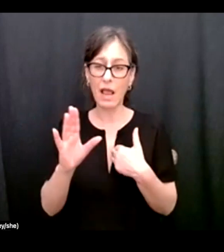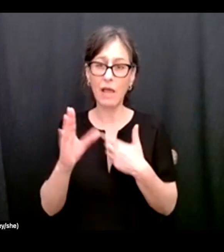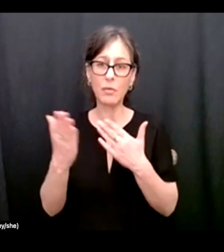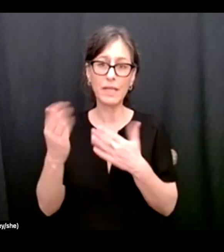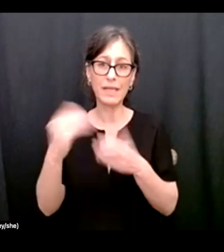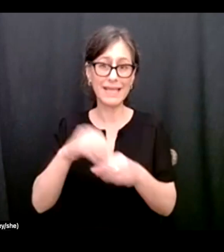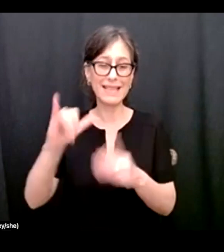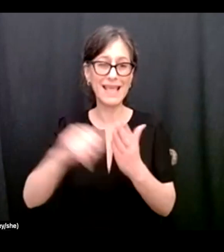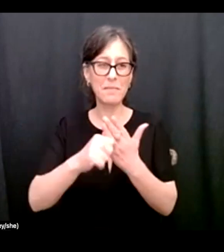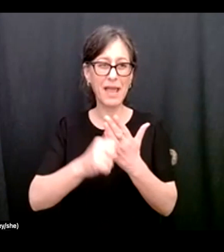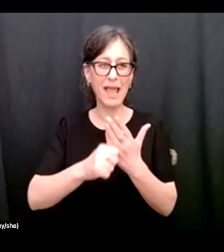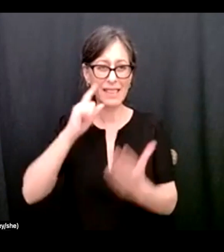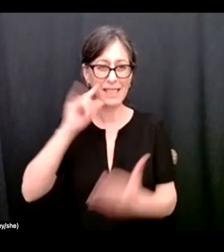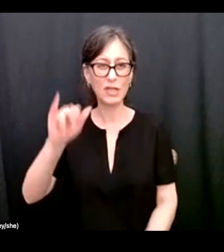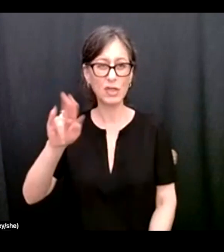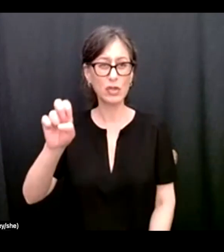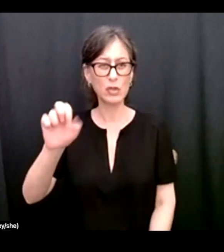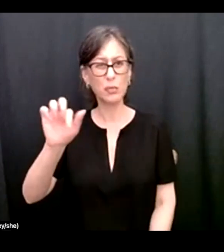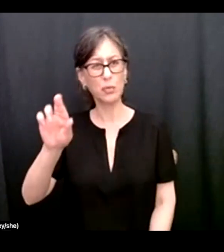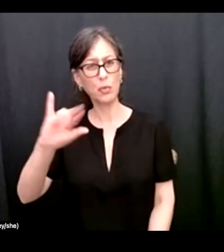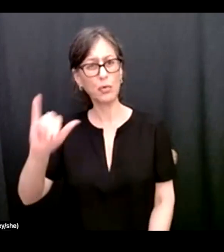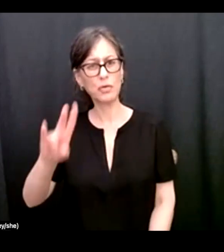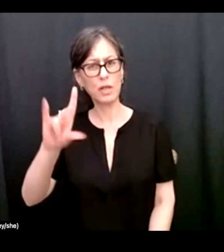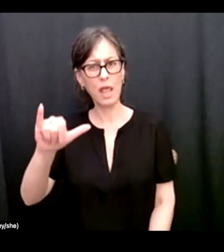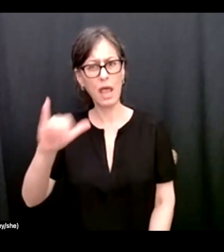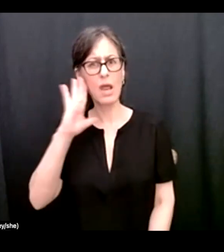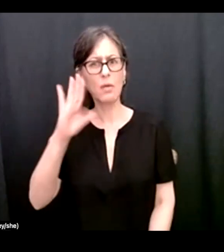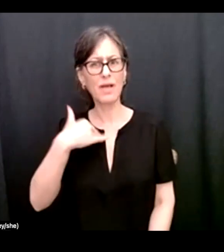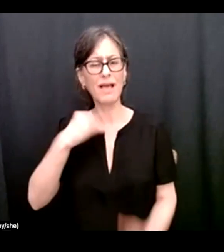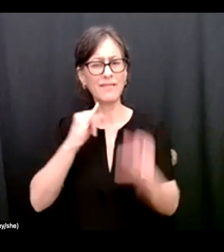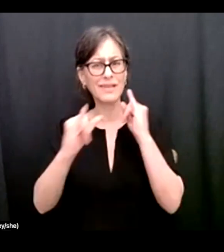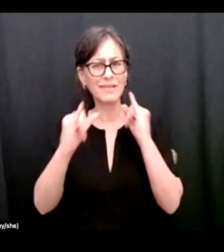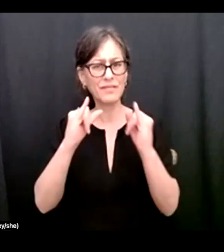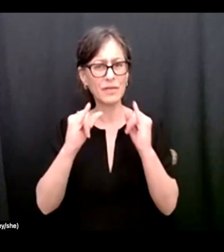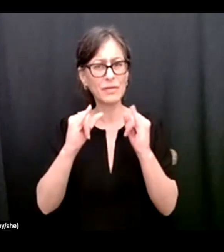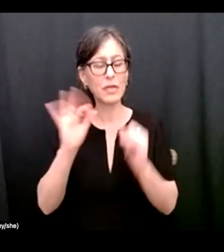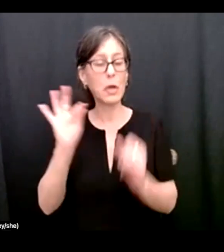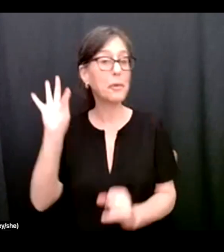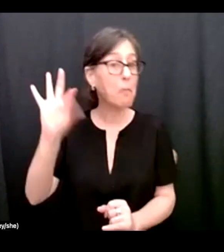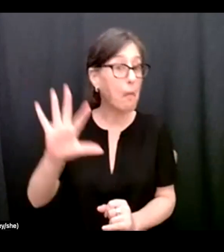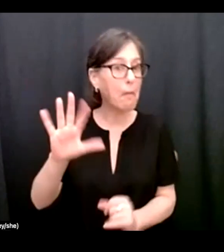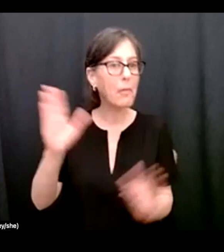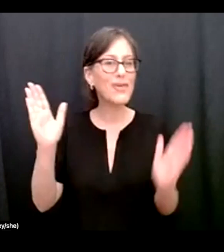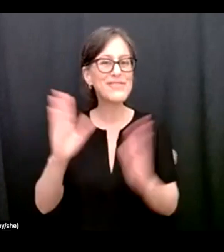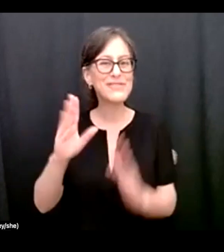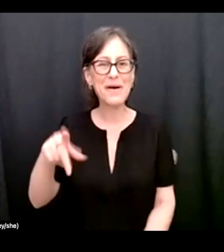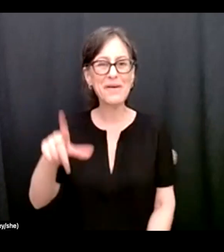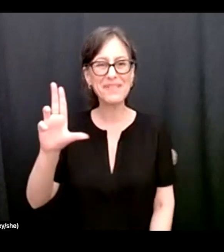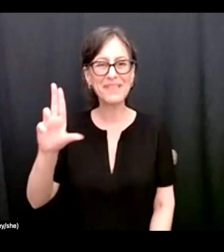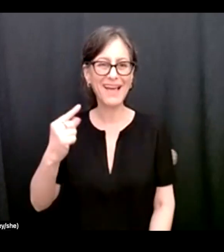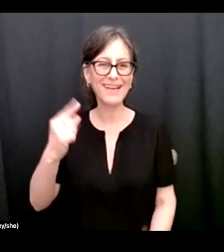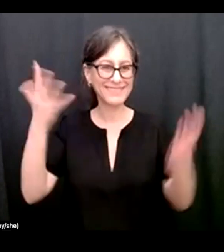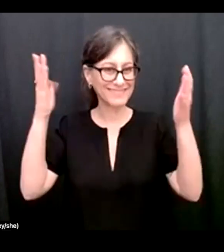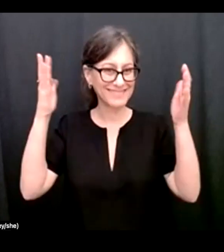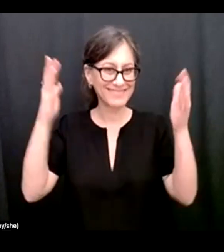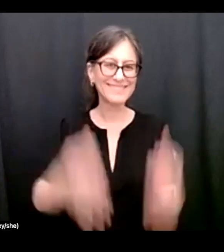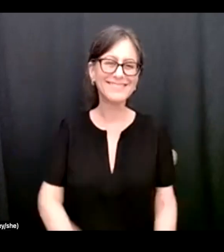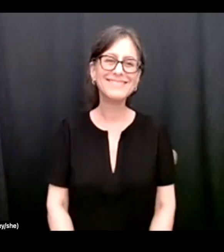June or July, I think there's going to be an interview. So small plug. But the two in